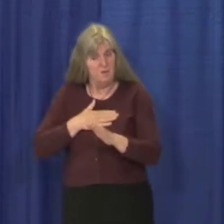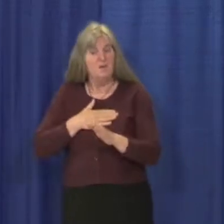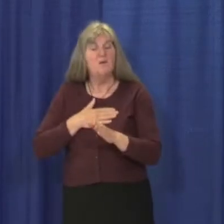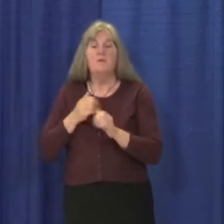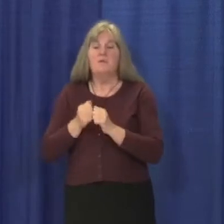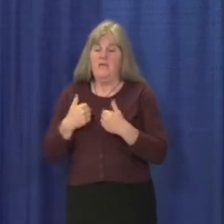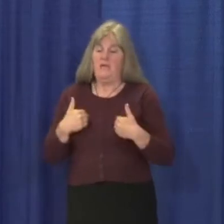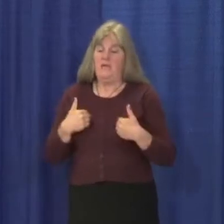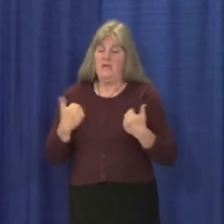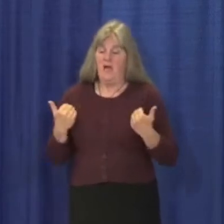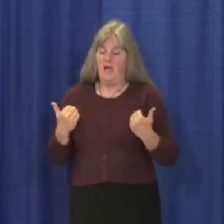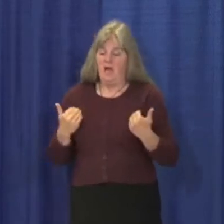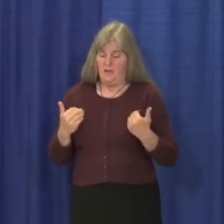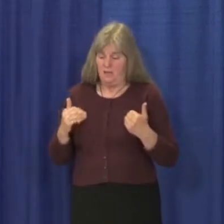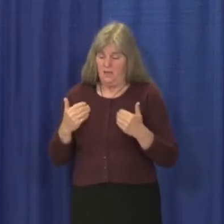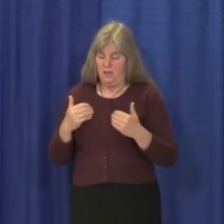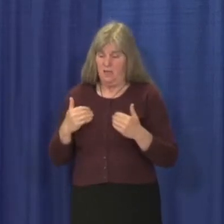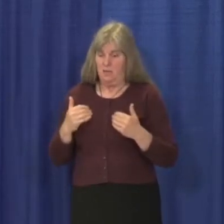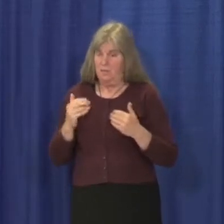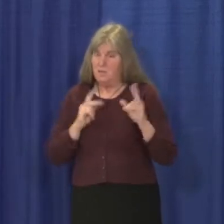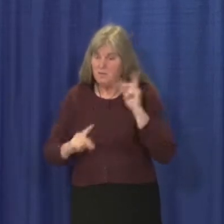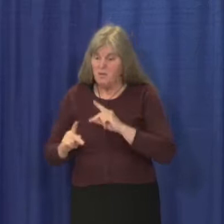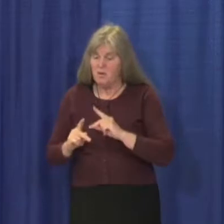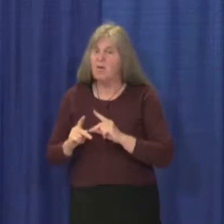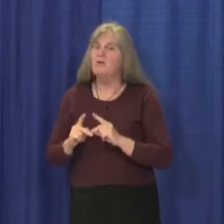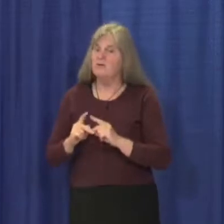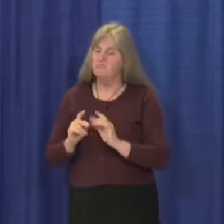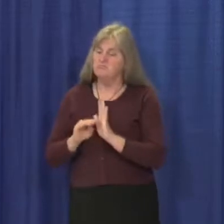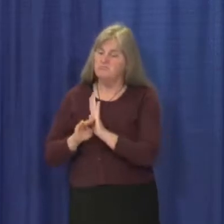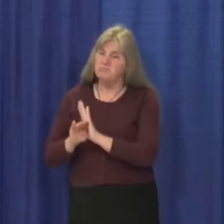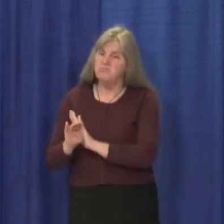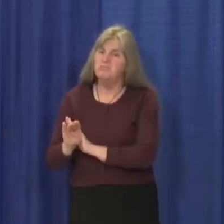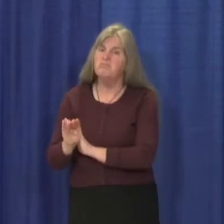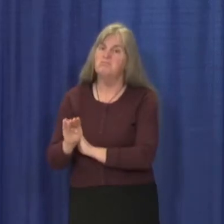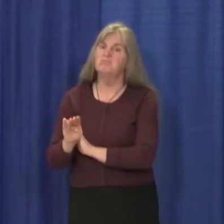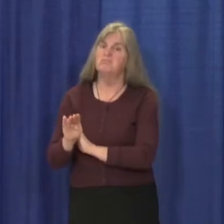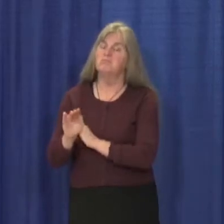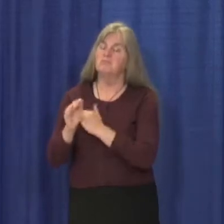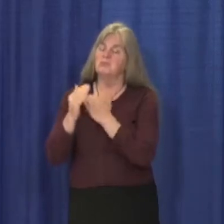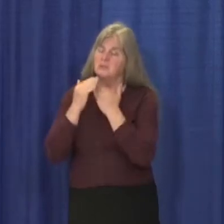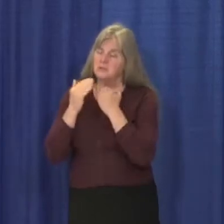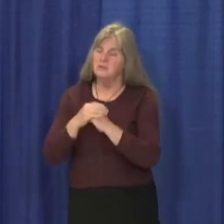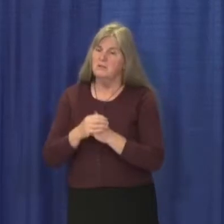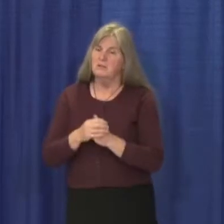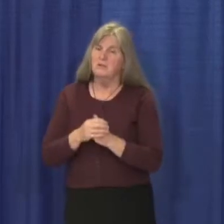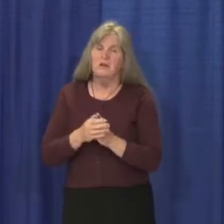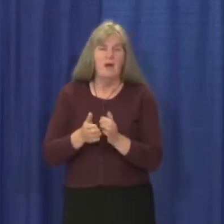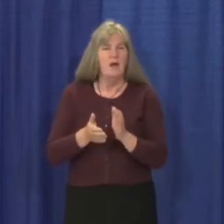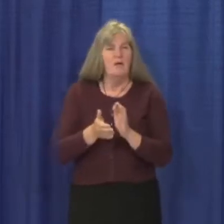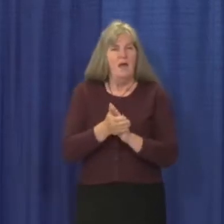with the youngest Yukoners has stabilized. We asked parents to keep their children home to help ease the